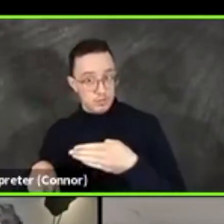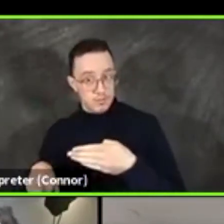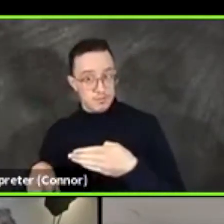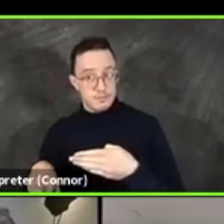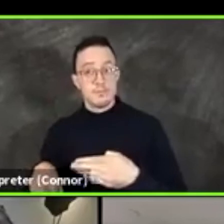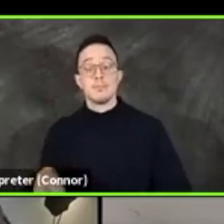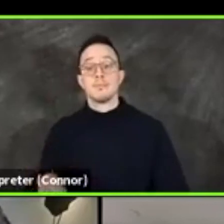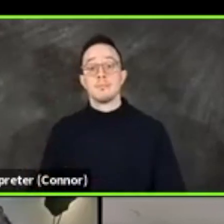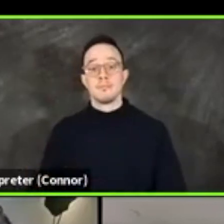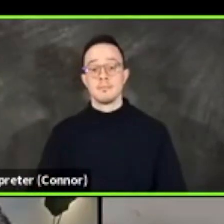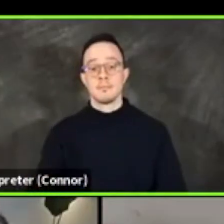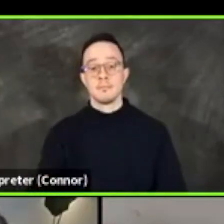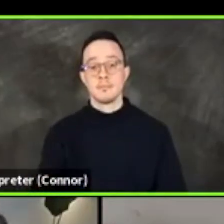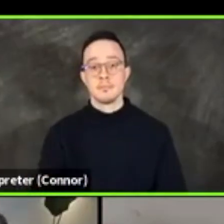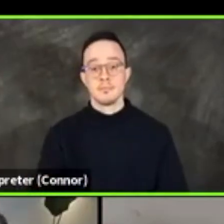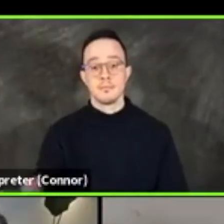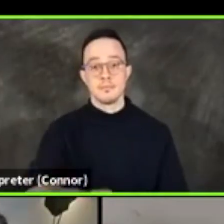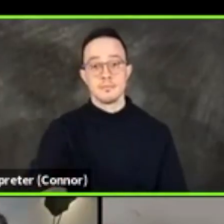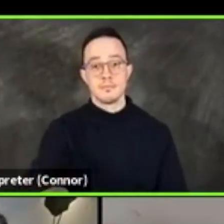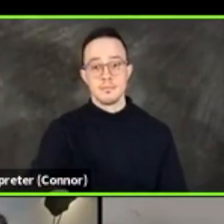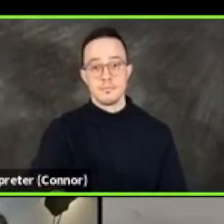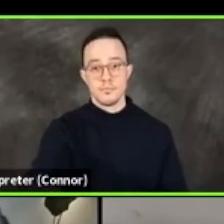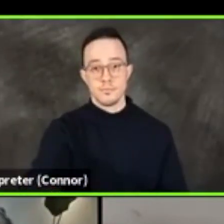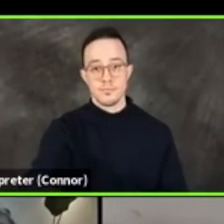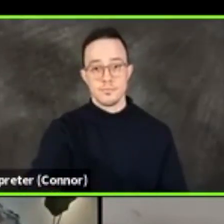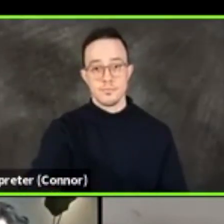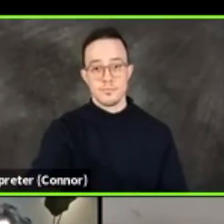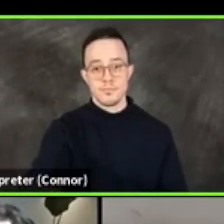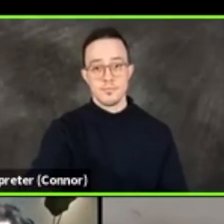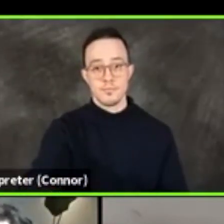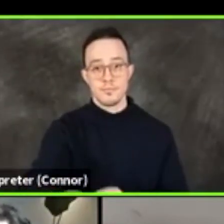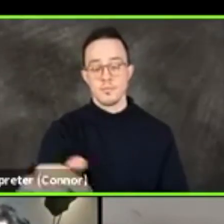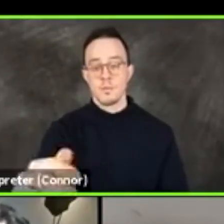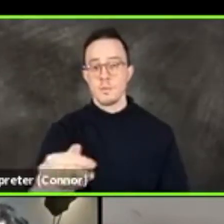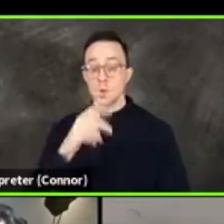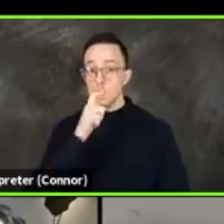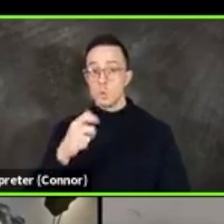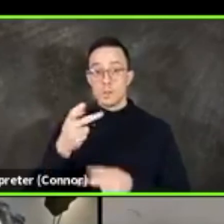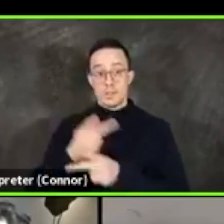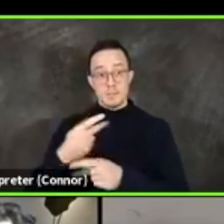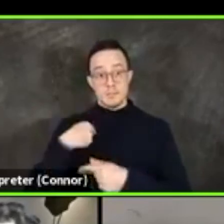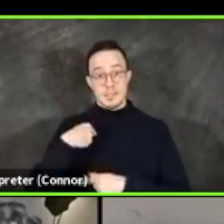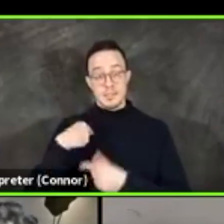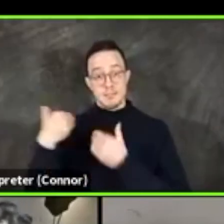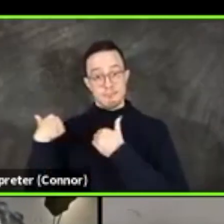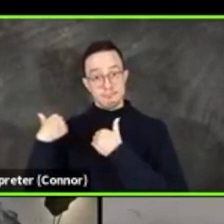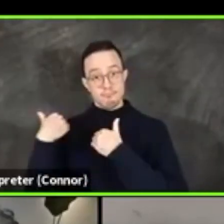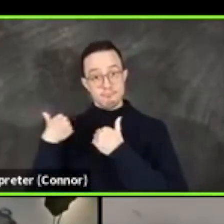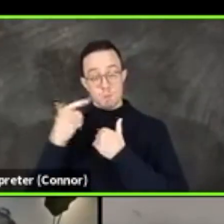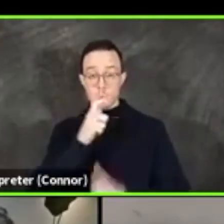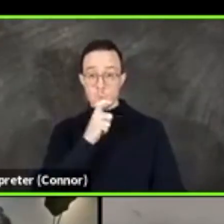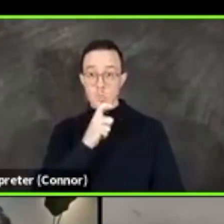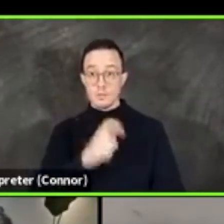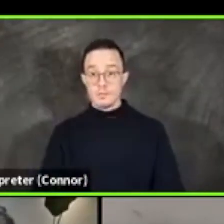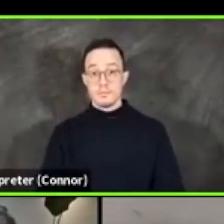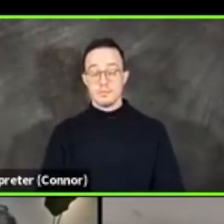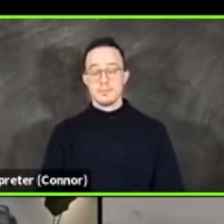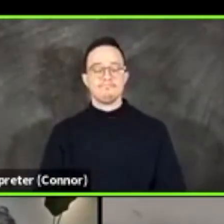IN TERMS OF WHO HOLDS ME AND US ACCOUNTABLE: I THINK, I HAVE TO HOLD MYSELF ACCOUNTABLE.